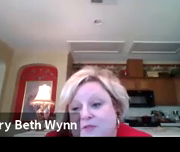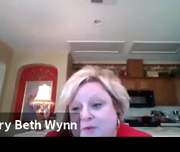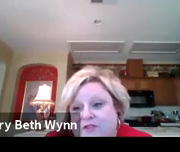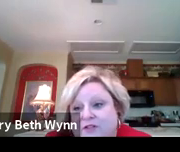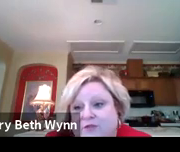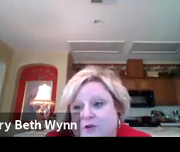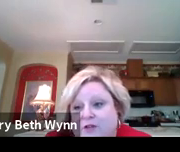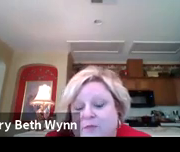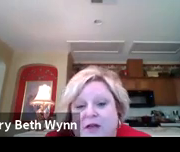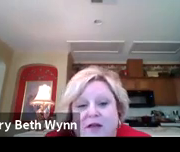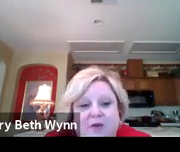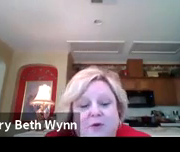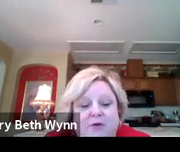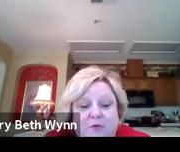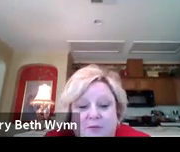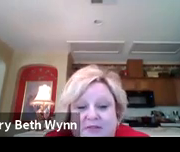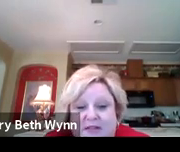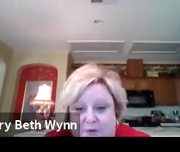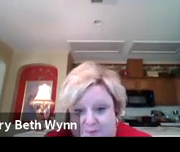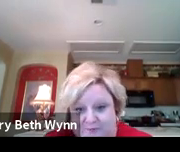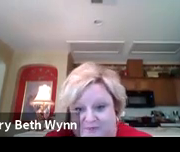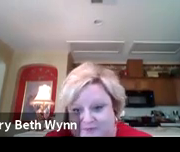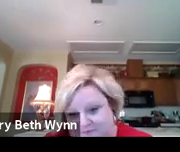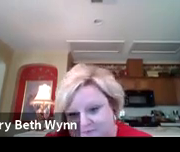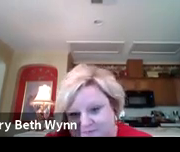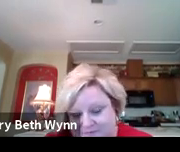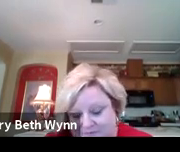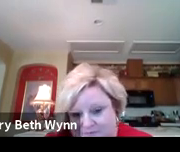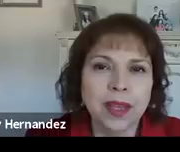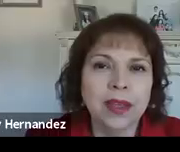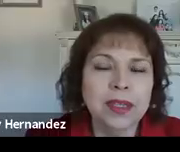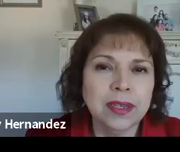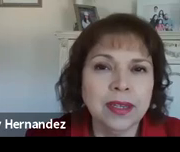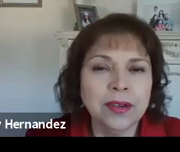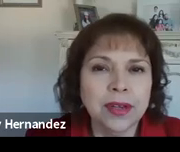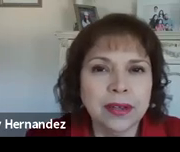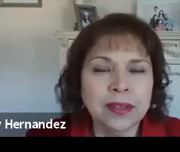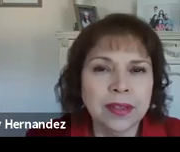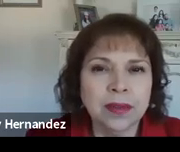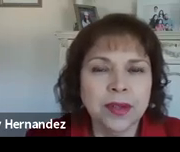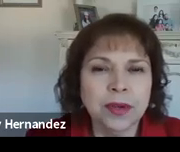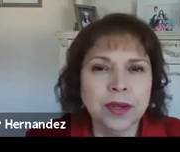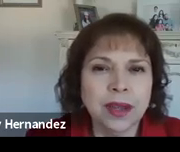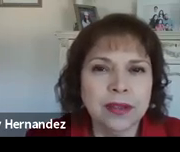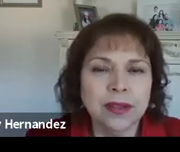Specialist for the Career and Employment Center. Hello, my name is Lily Hernandez, I'm a Career Counselor